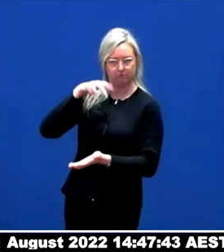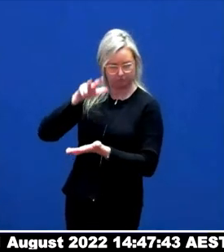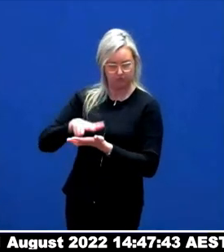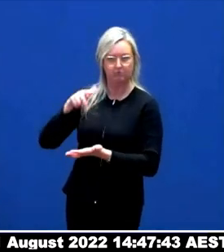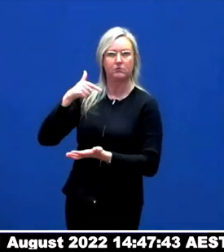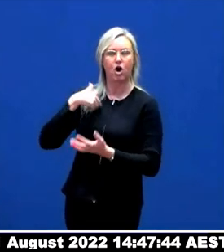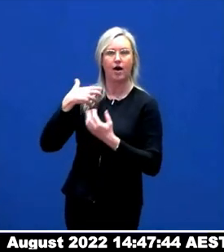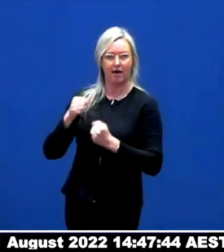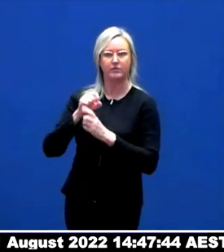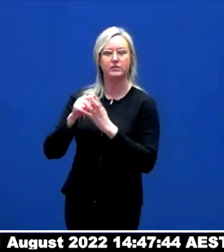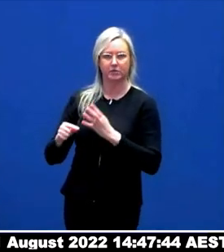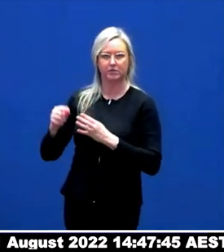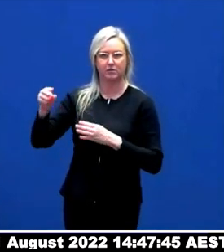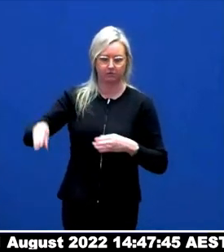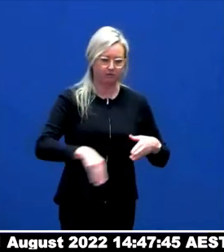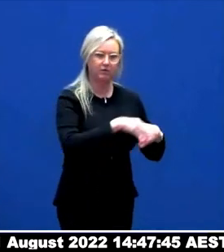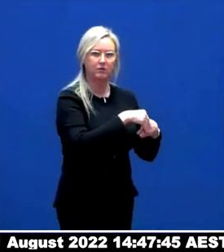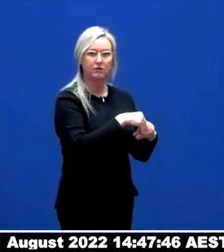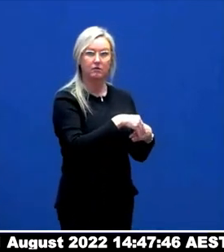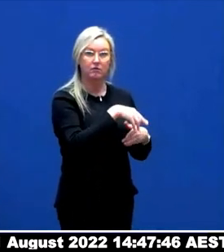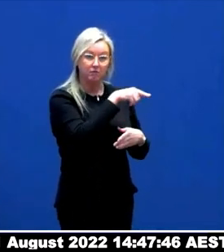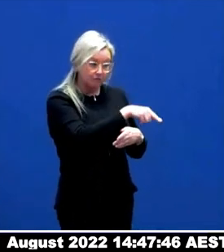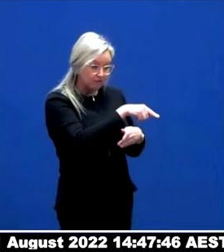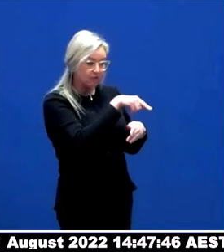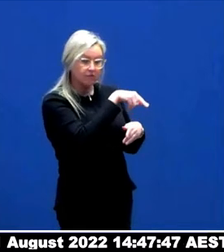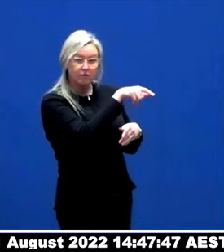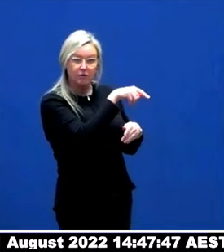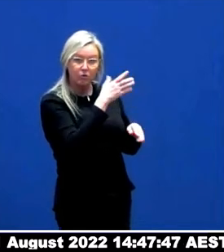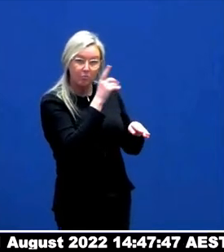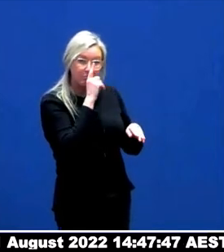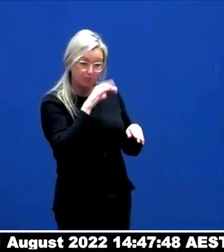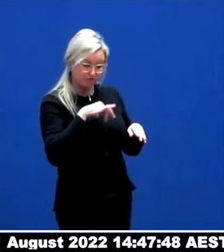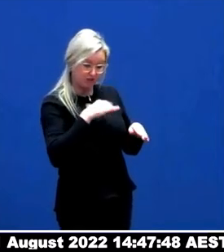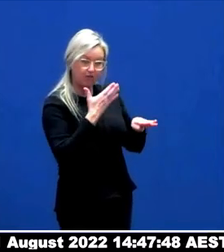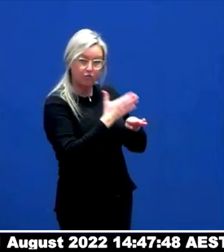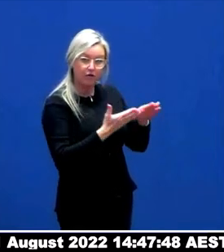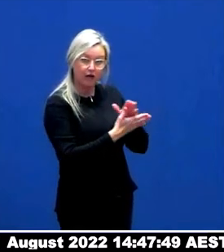the agency can't make an assessment as to whether someone's impairment is a lifelong